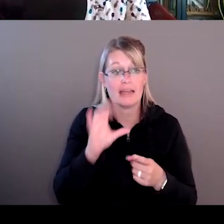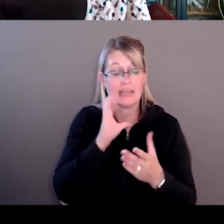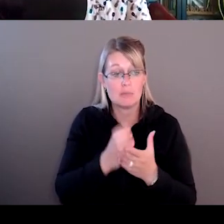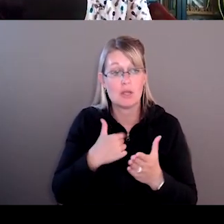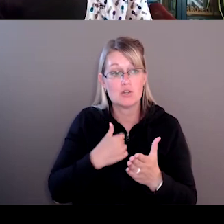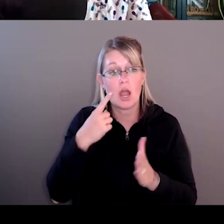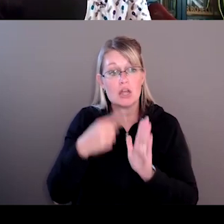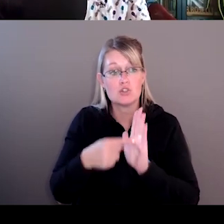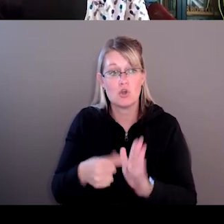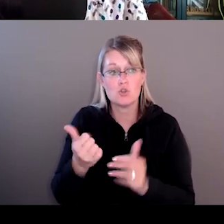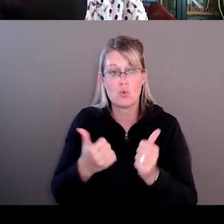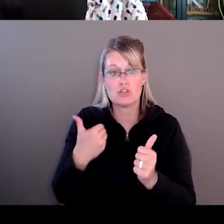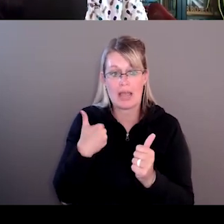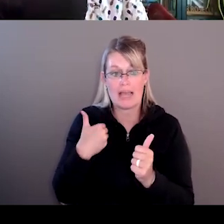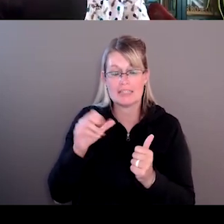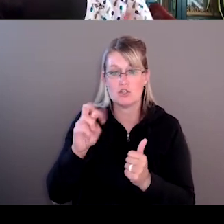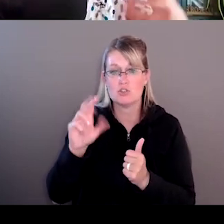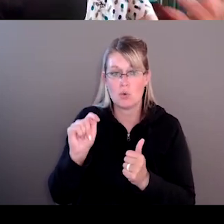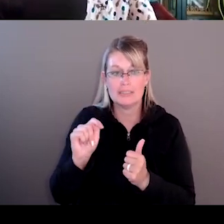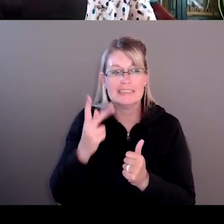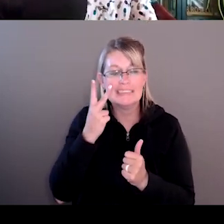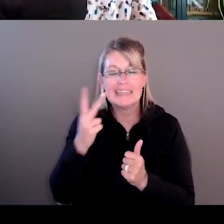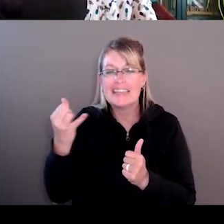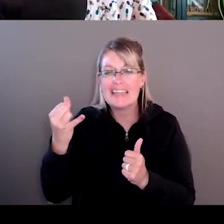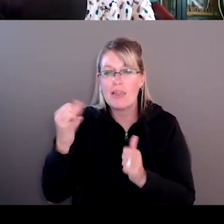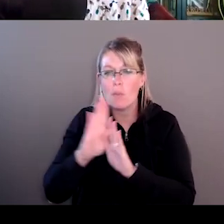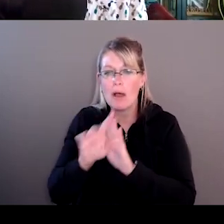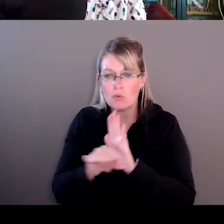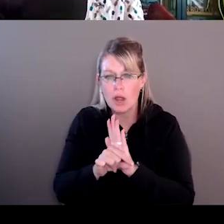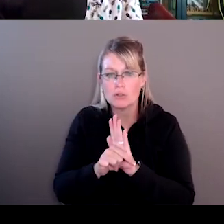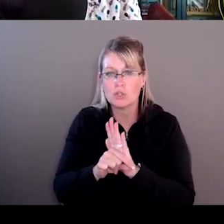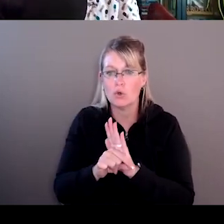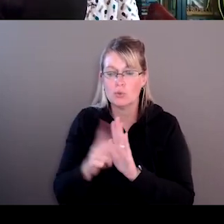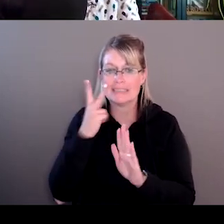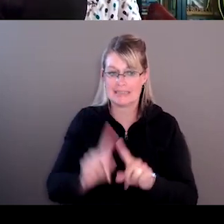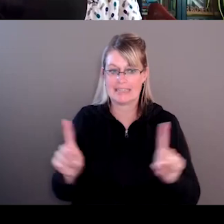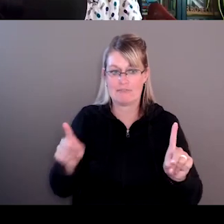sorted has a light yellow background, so it stands out ideally from the rest of the cells visually.